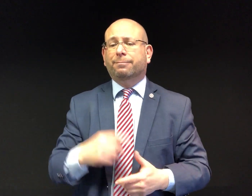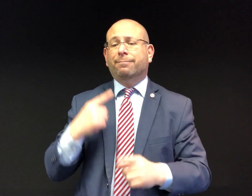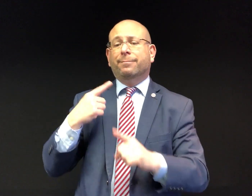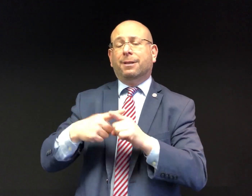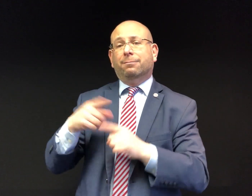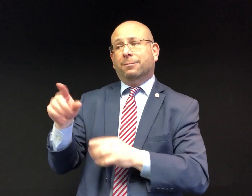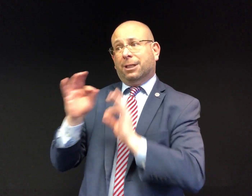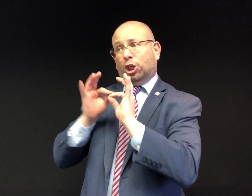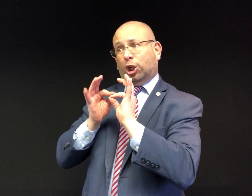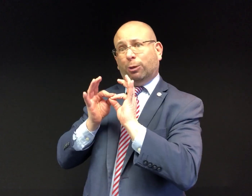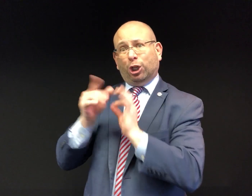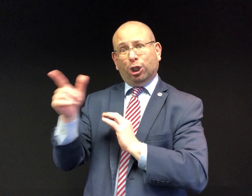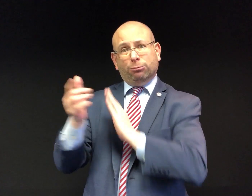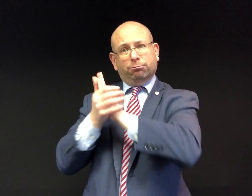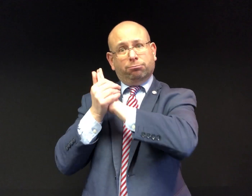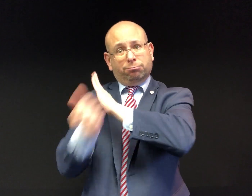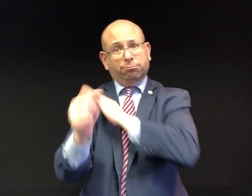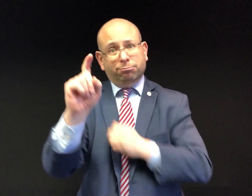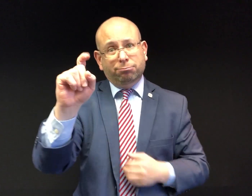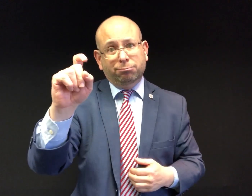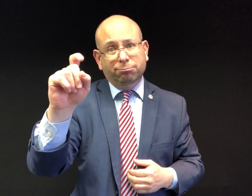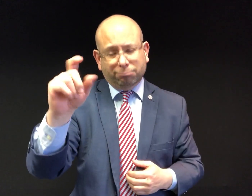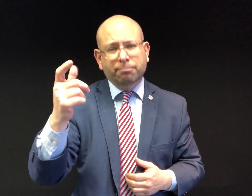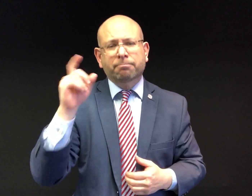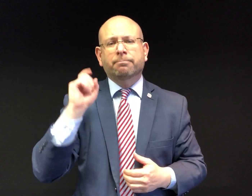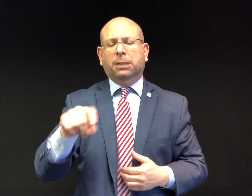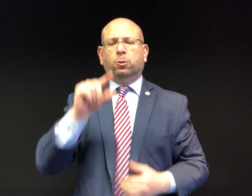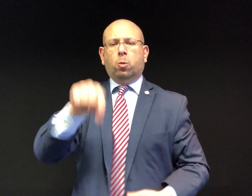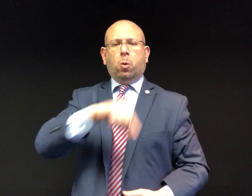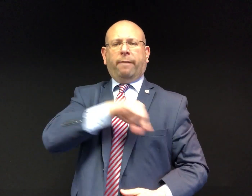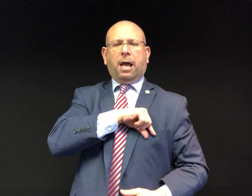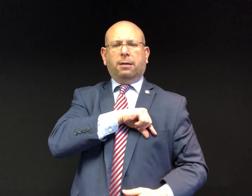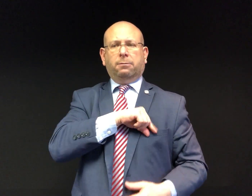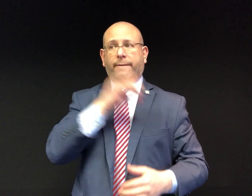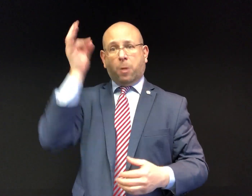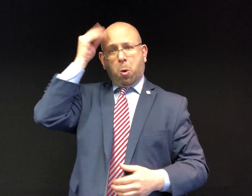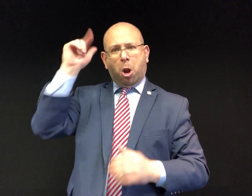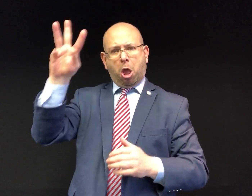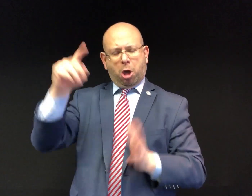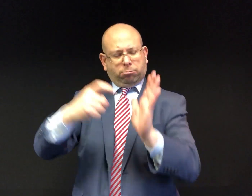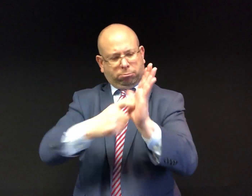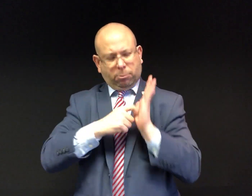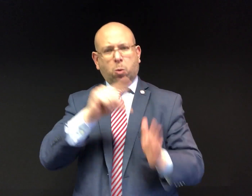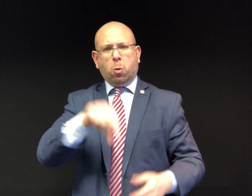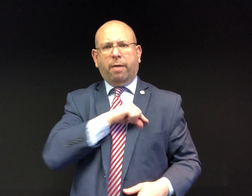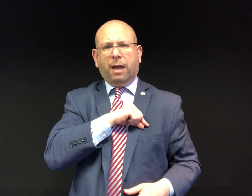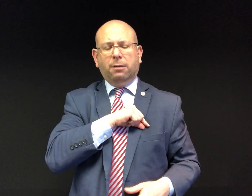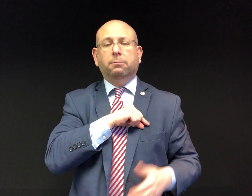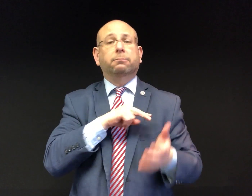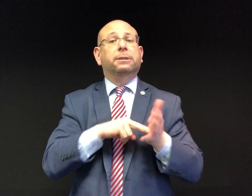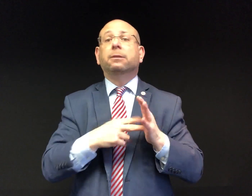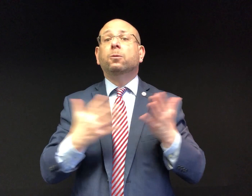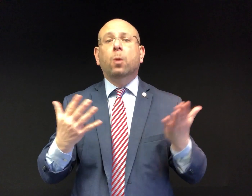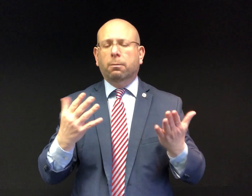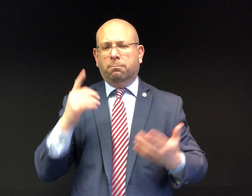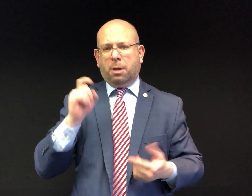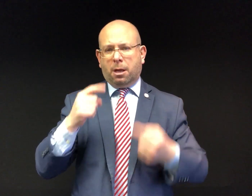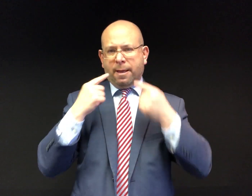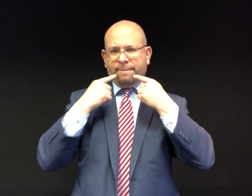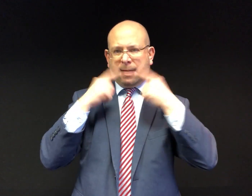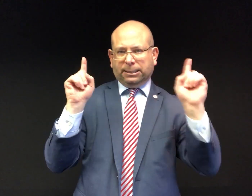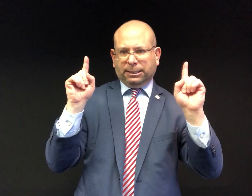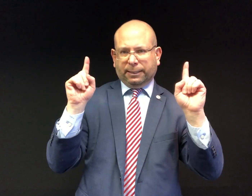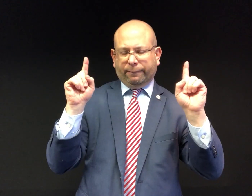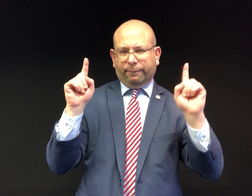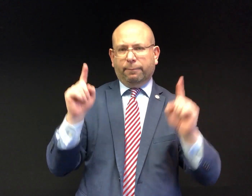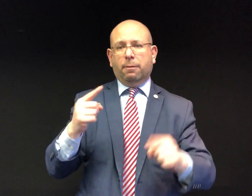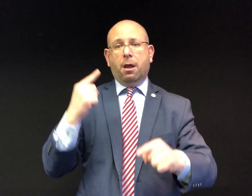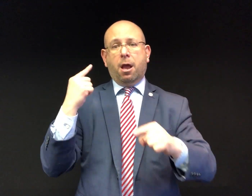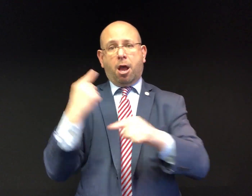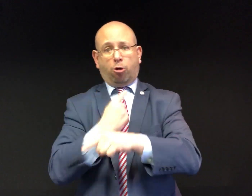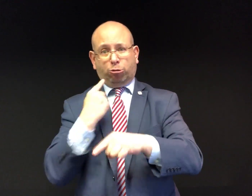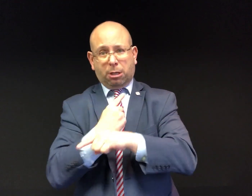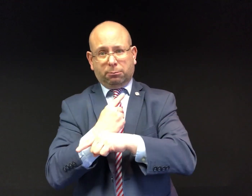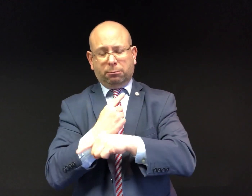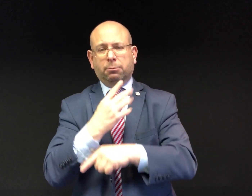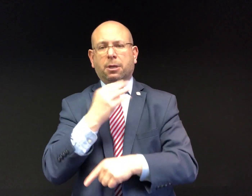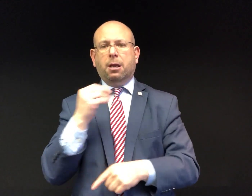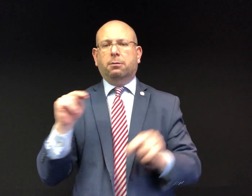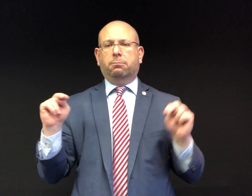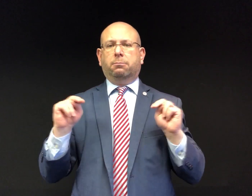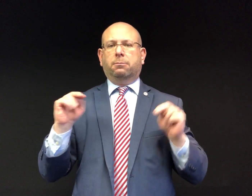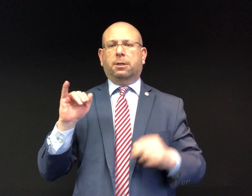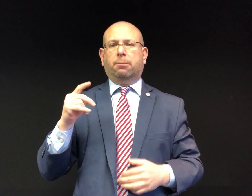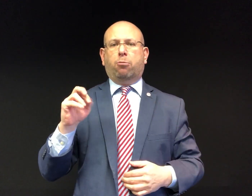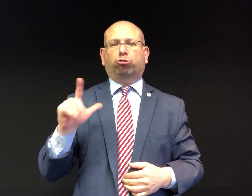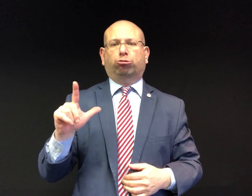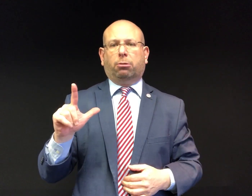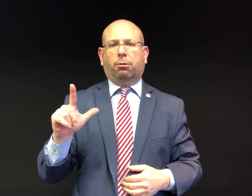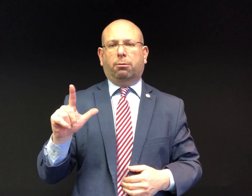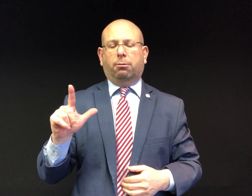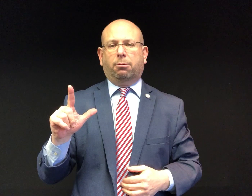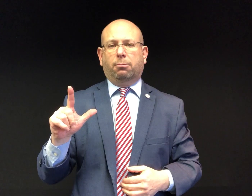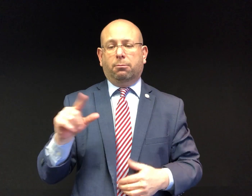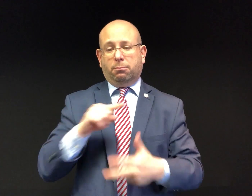The ASL interpreters must be qualified, and under Federal law, qualified interpreters must be effective, accurate, and impartial.